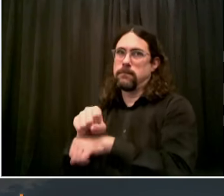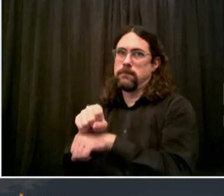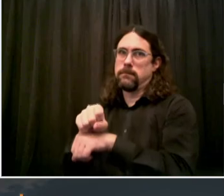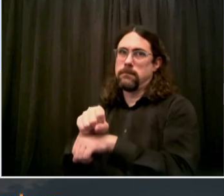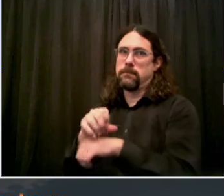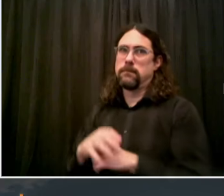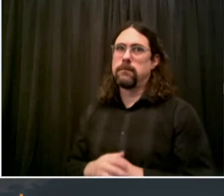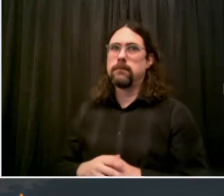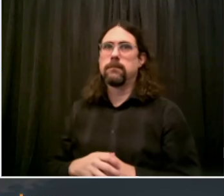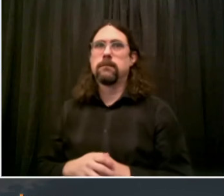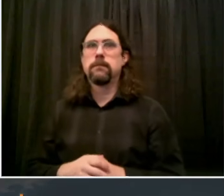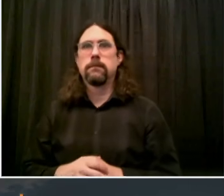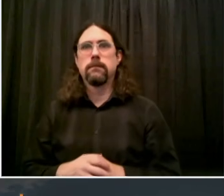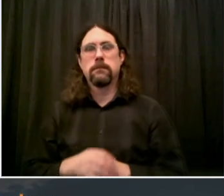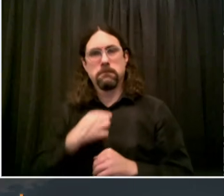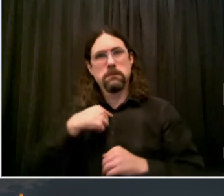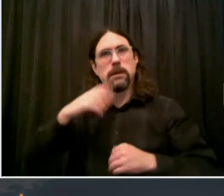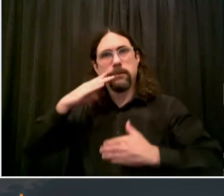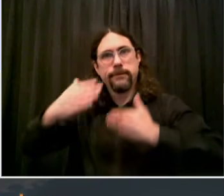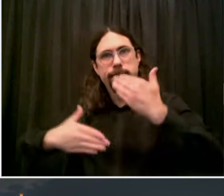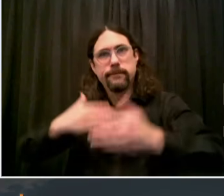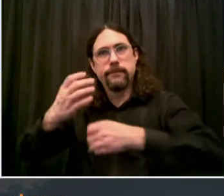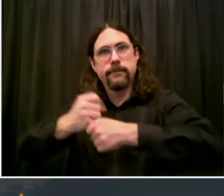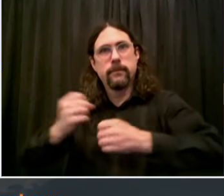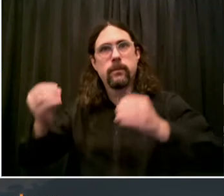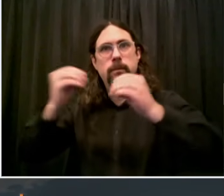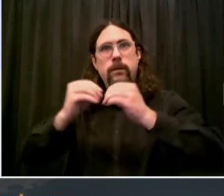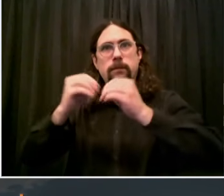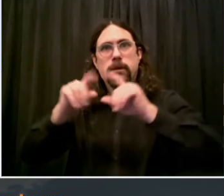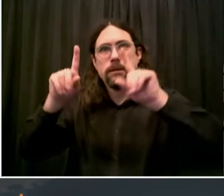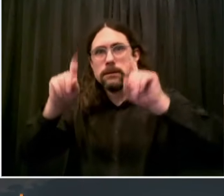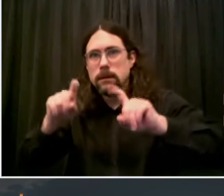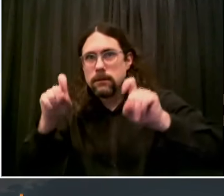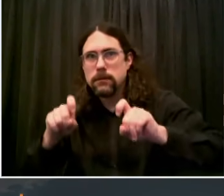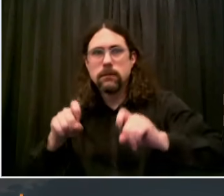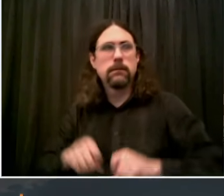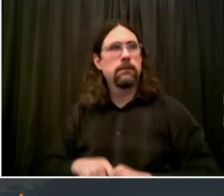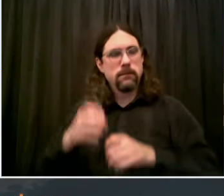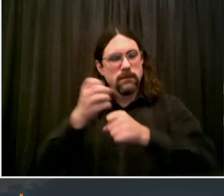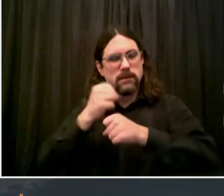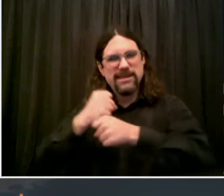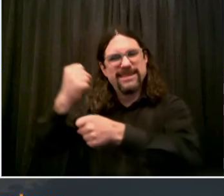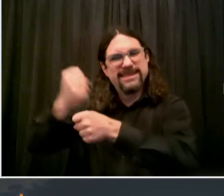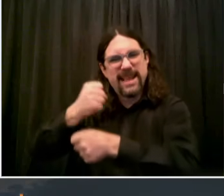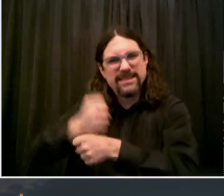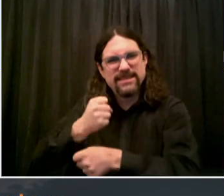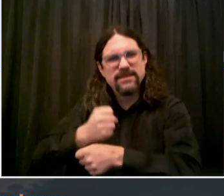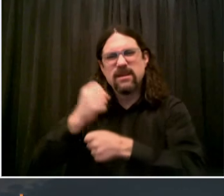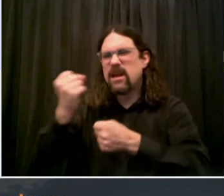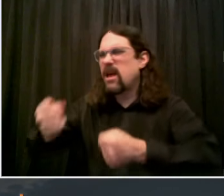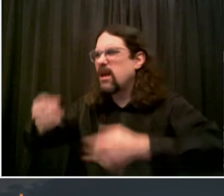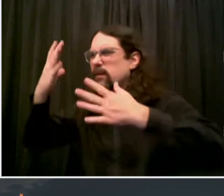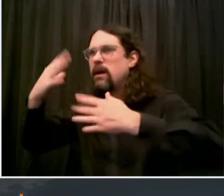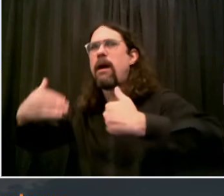HERE IN THE CITY. THE SURVEY THAT'S PART OF THIS WILL HELP US FIGHT THIS DISEASE BETTER. YOU'LL BE HELPING